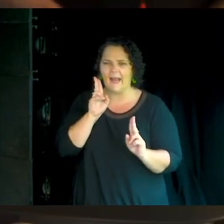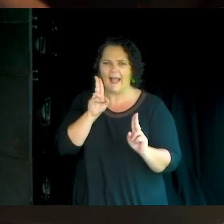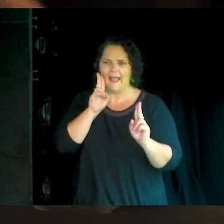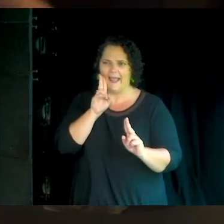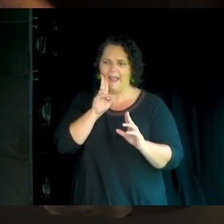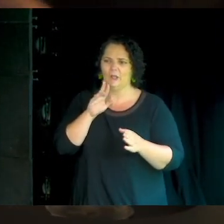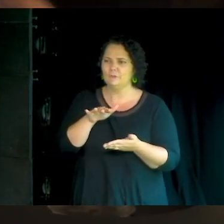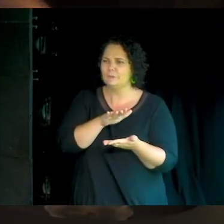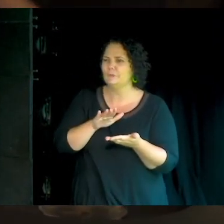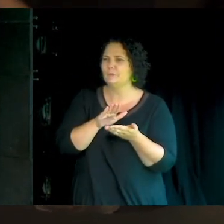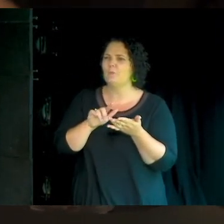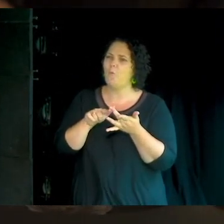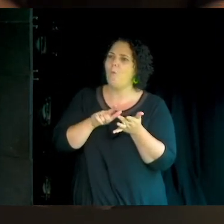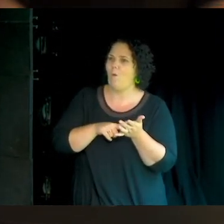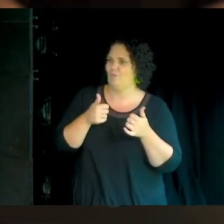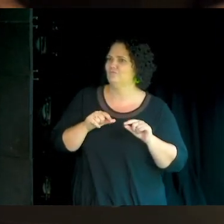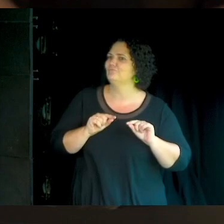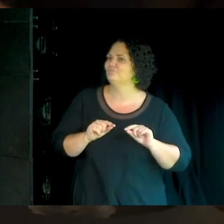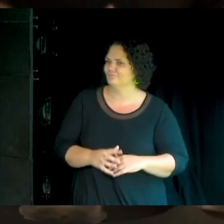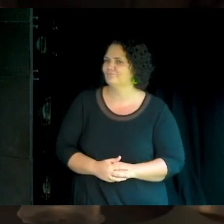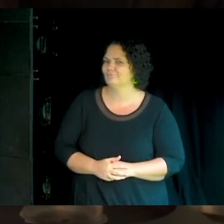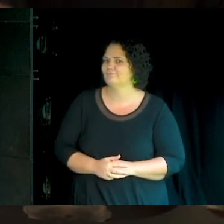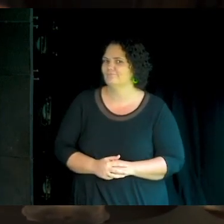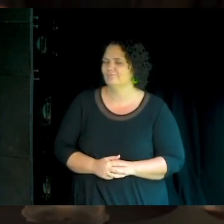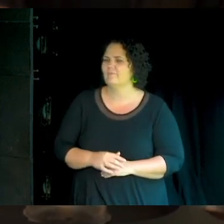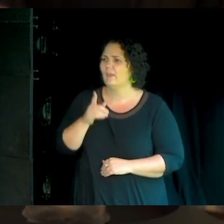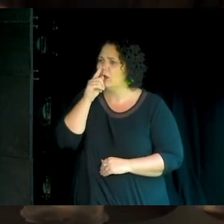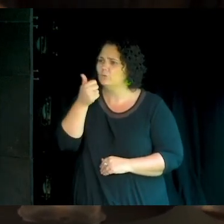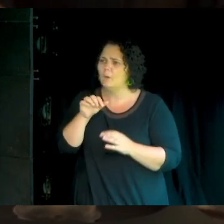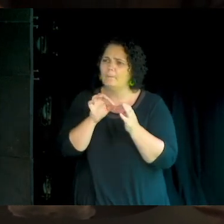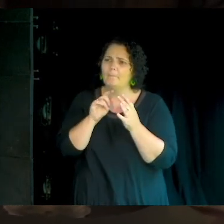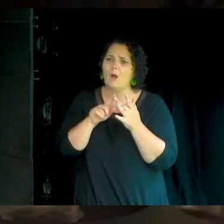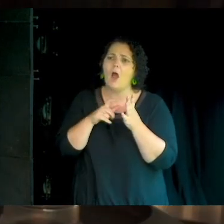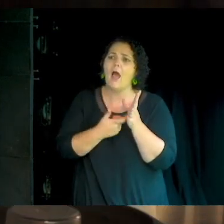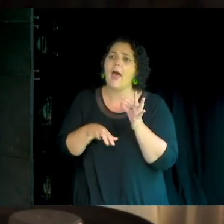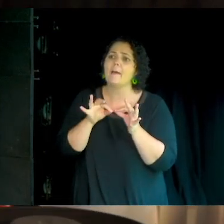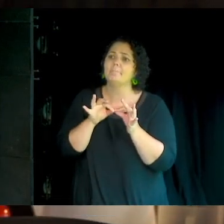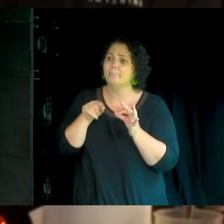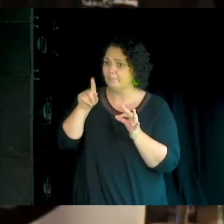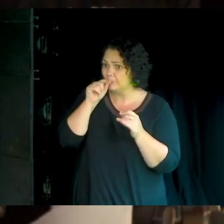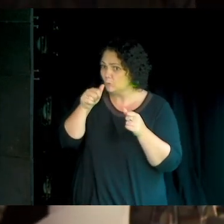faster to come off what about um soda bicarbonate soda bicarbonate some people actually use that but